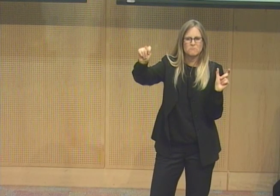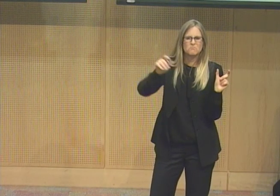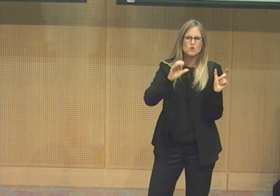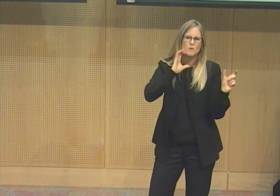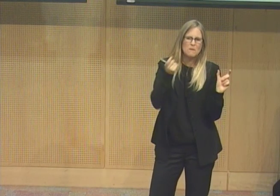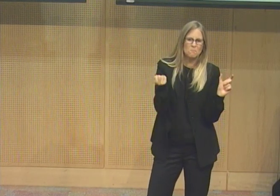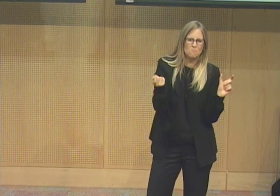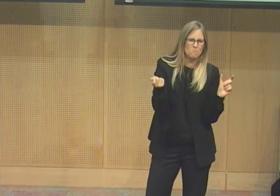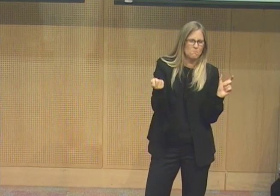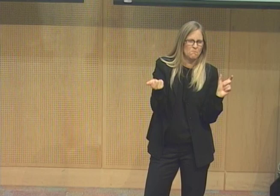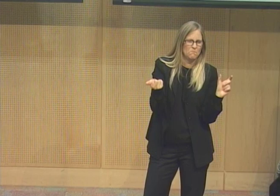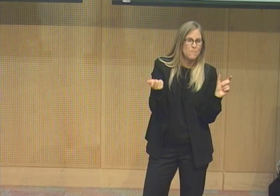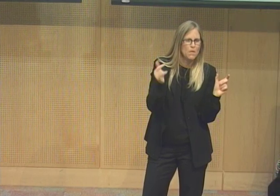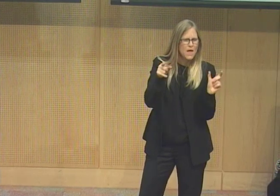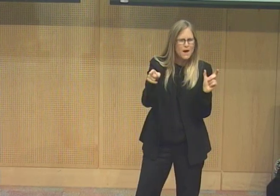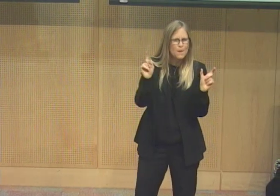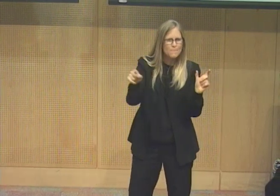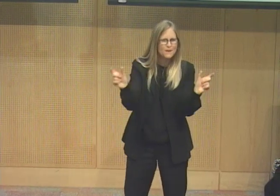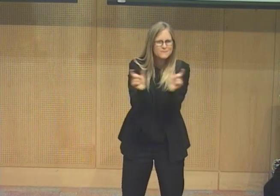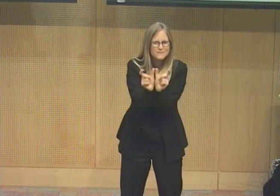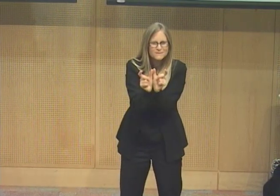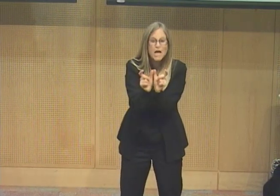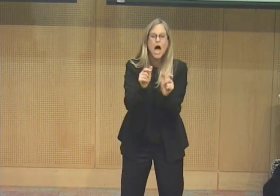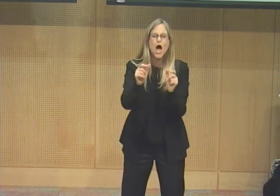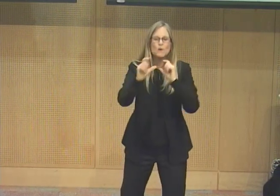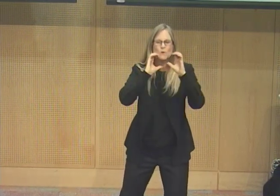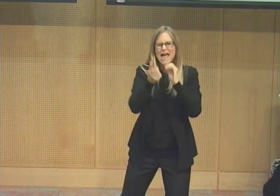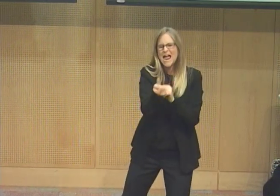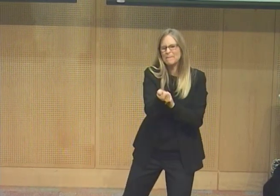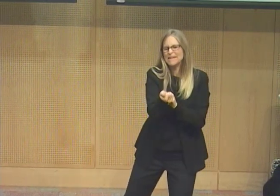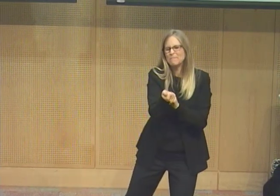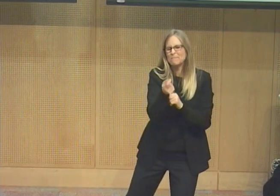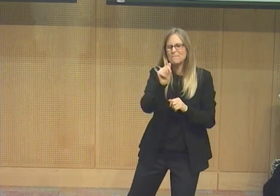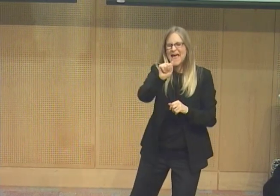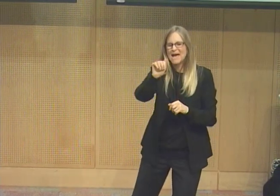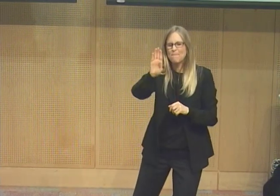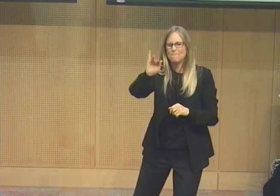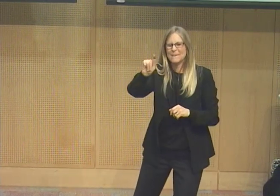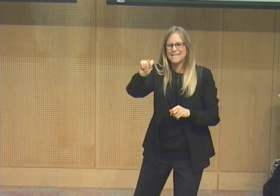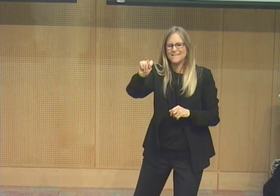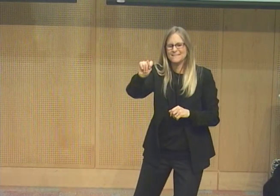"communication," "a little bit of communication."